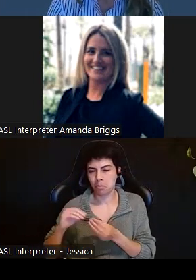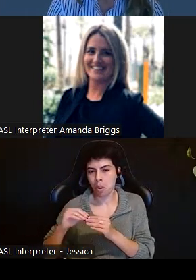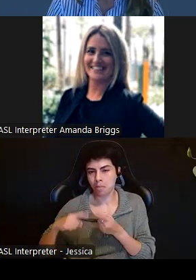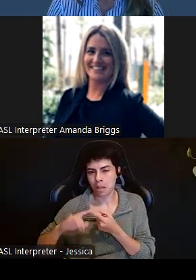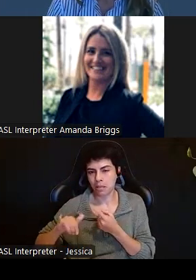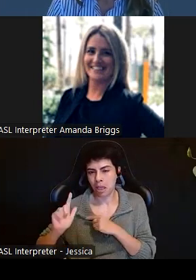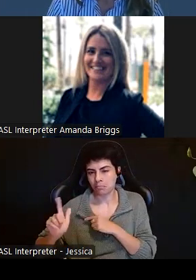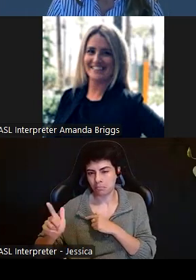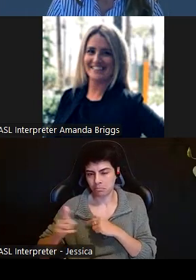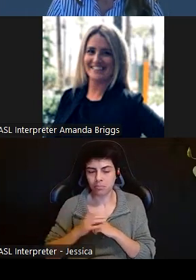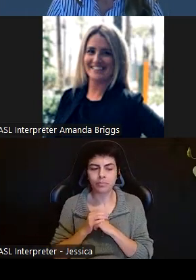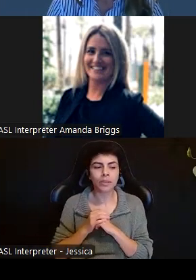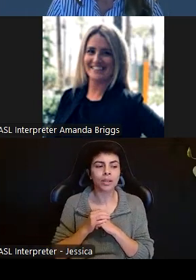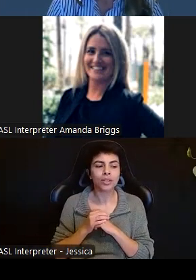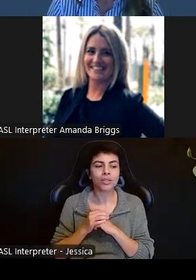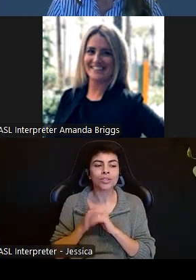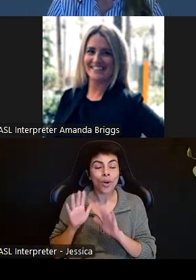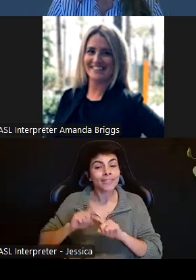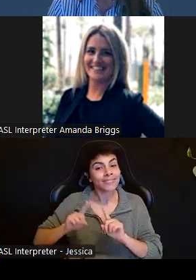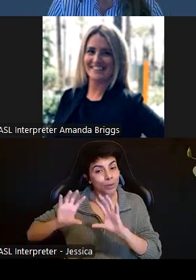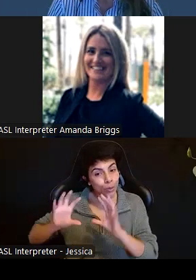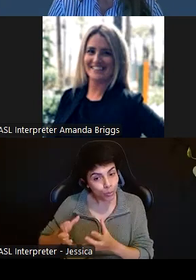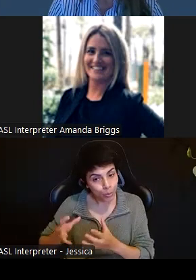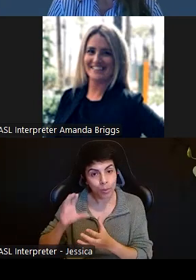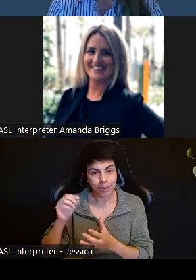So again, this is a different group. And this is because of the federal HR 1.